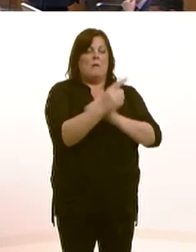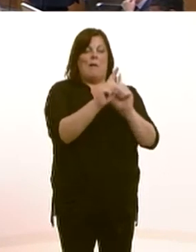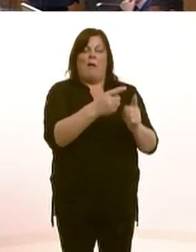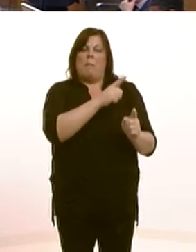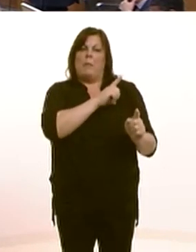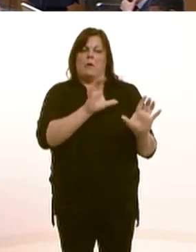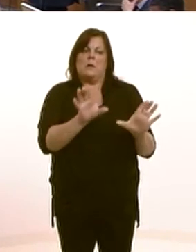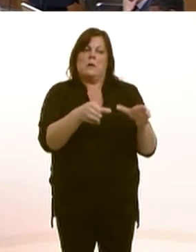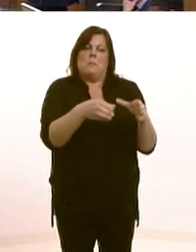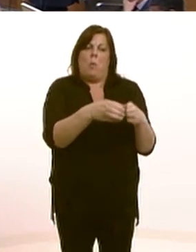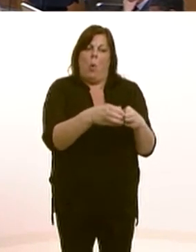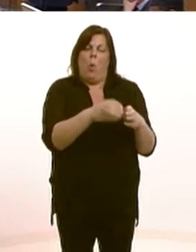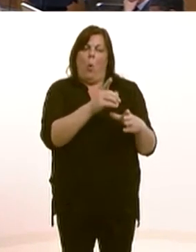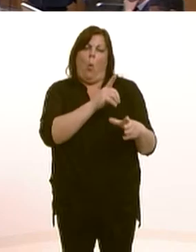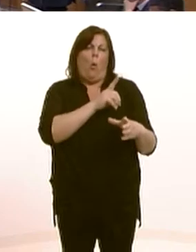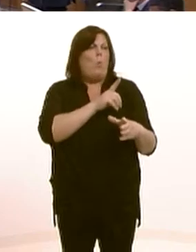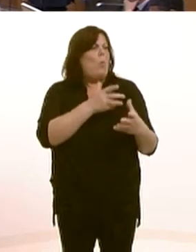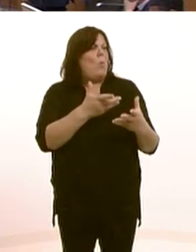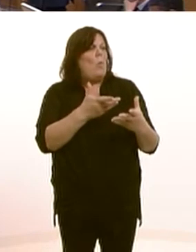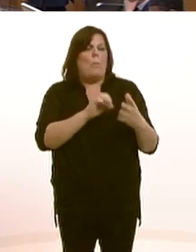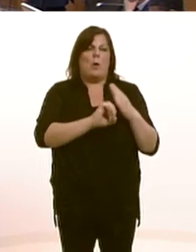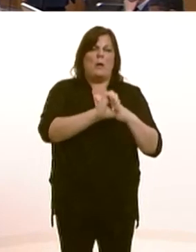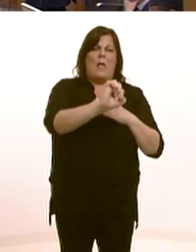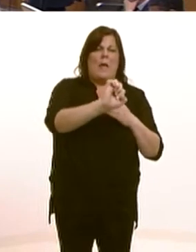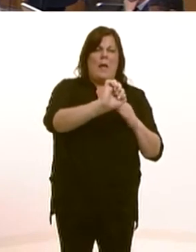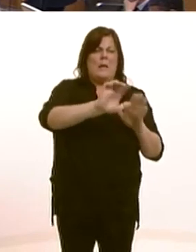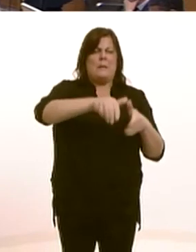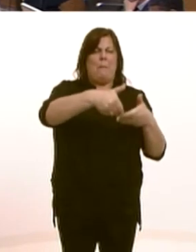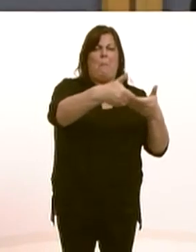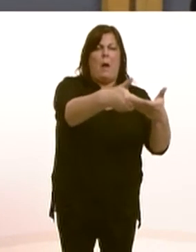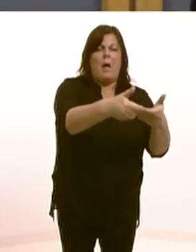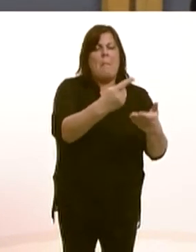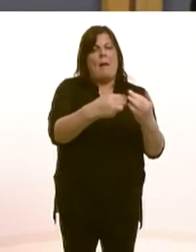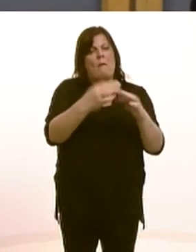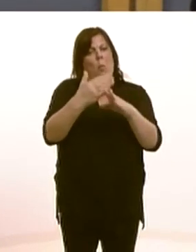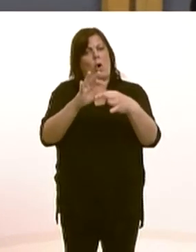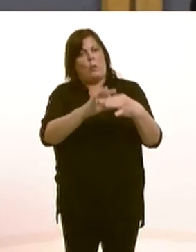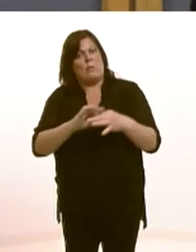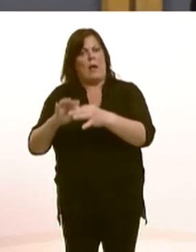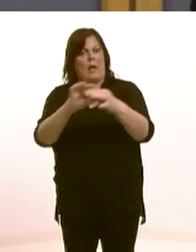of the nature of the supply needed as part of that contract.